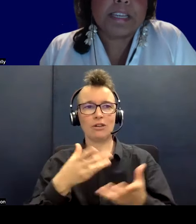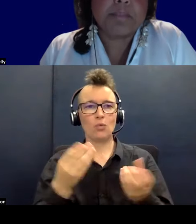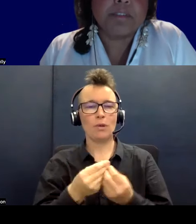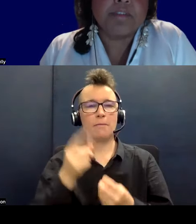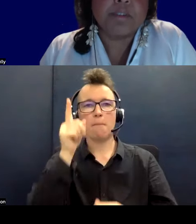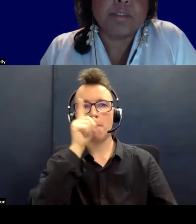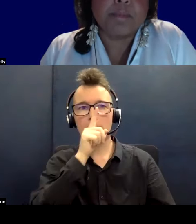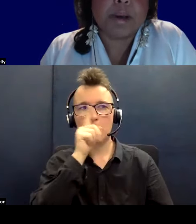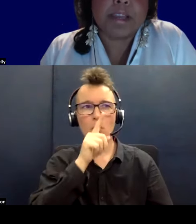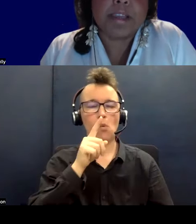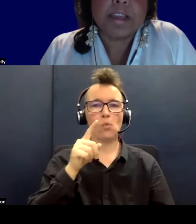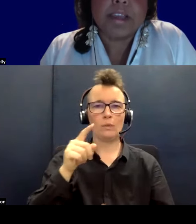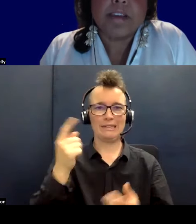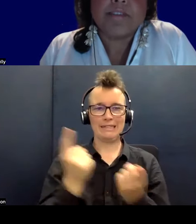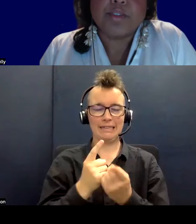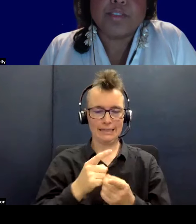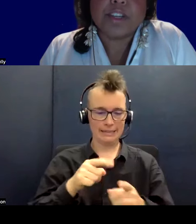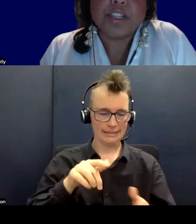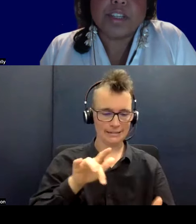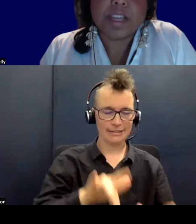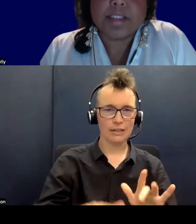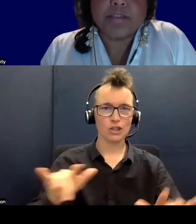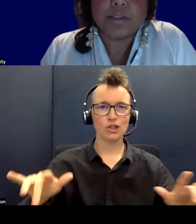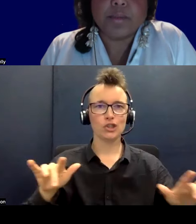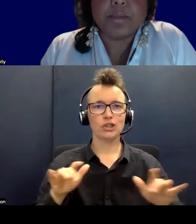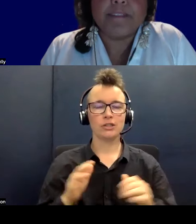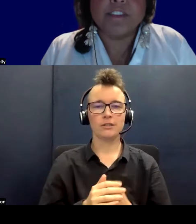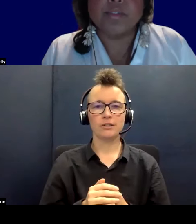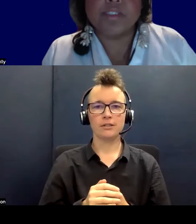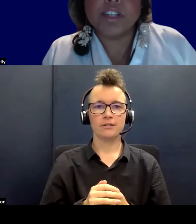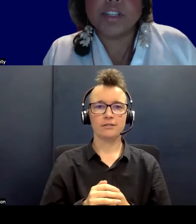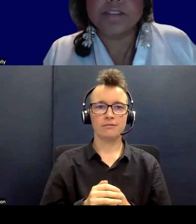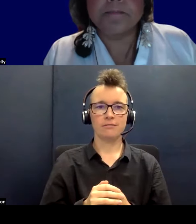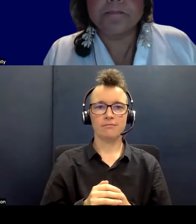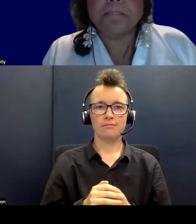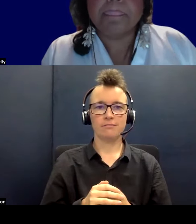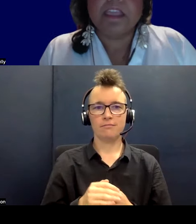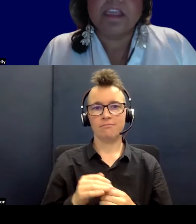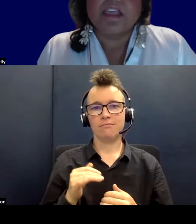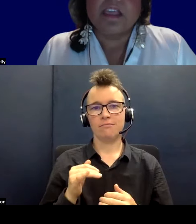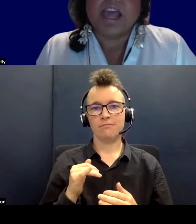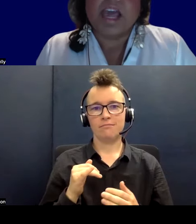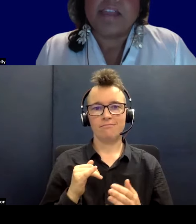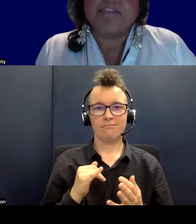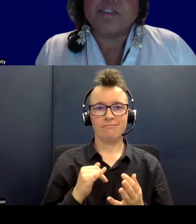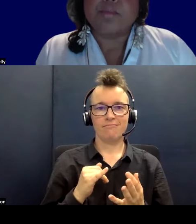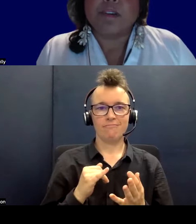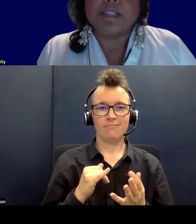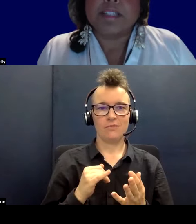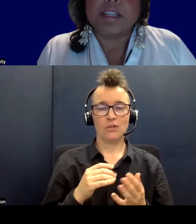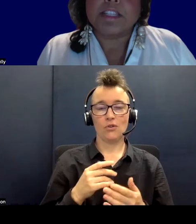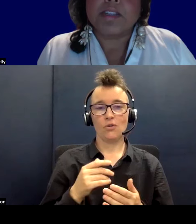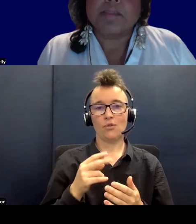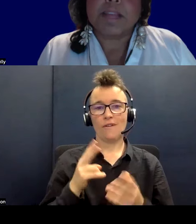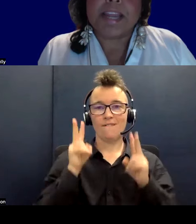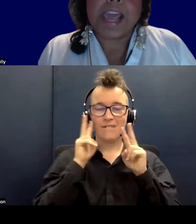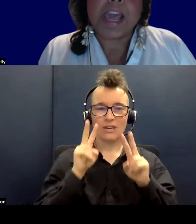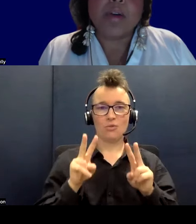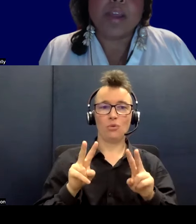performed by visual function - is informed by visual function and visual processing to explain how and